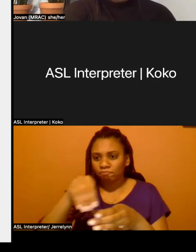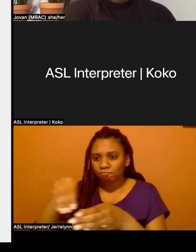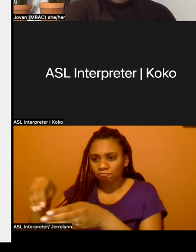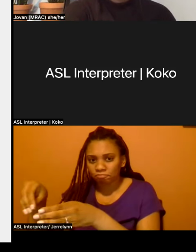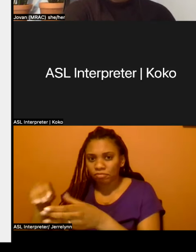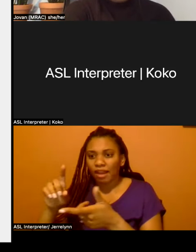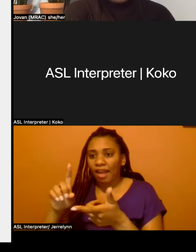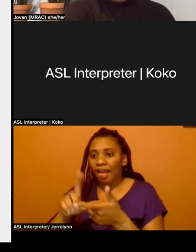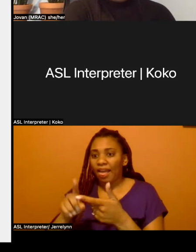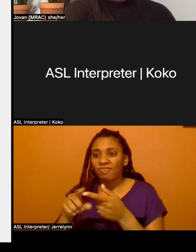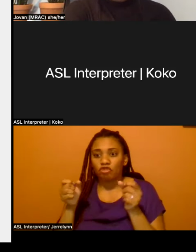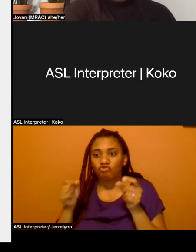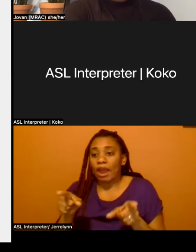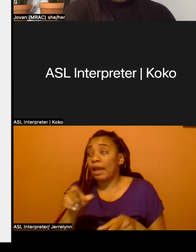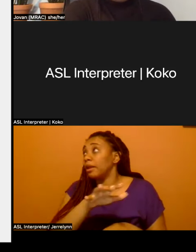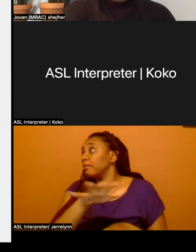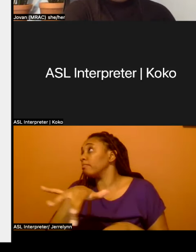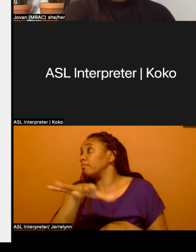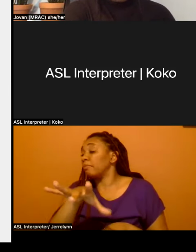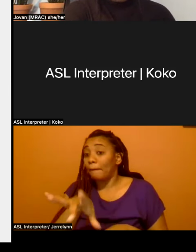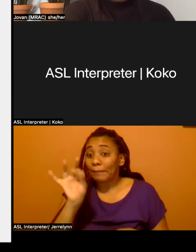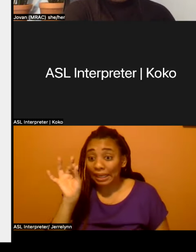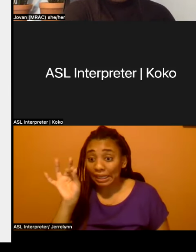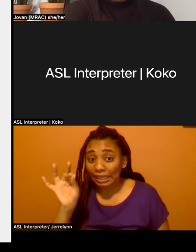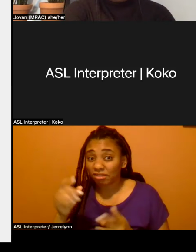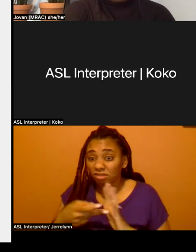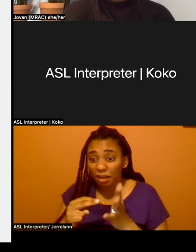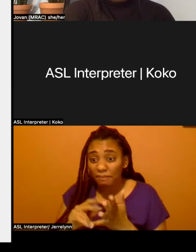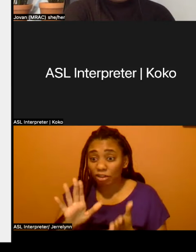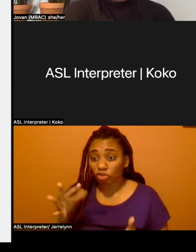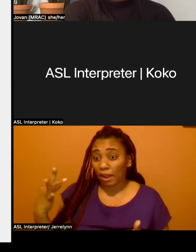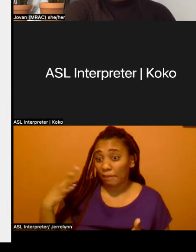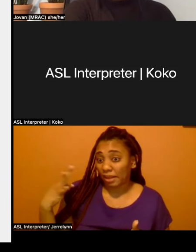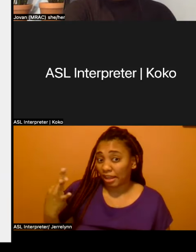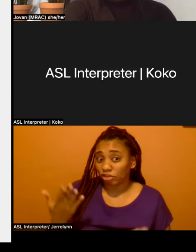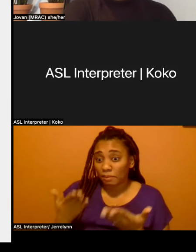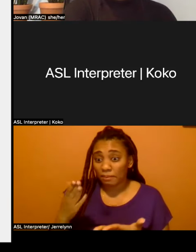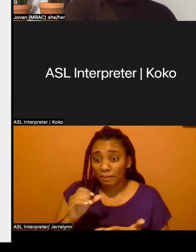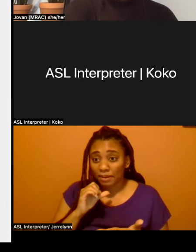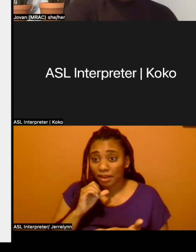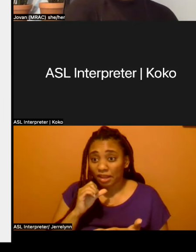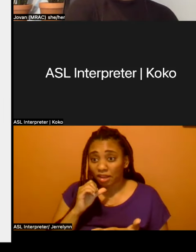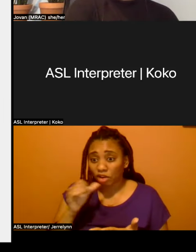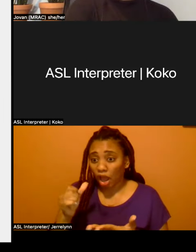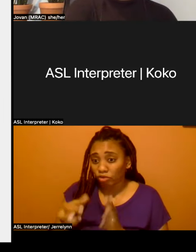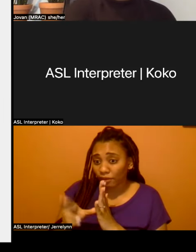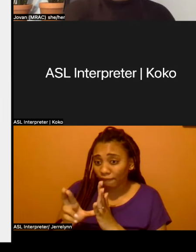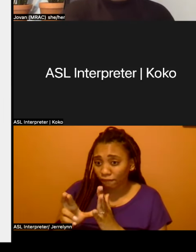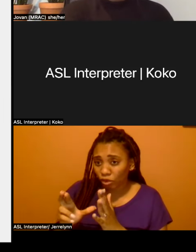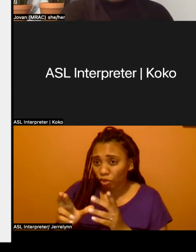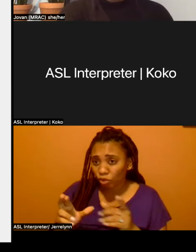So you might not, your application might not actually be kind of considered then? Your applic... So there's no panel,